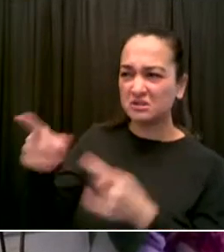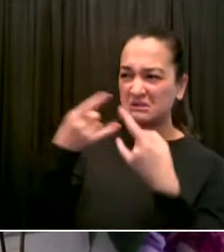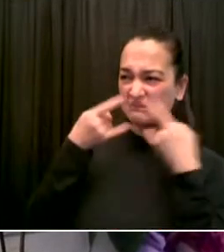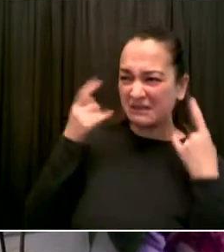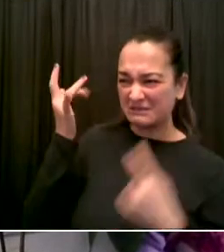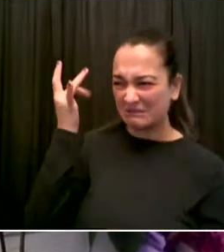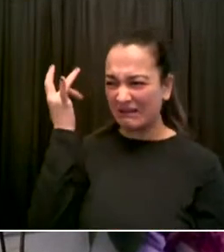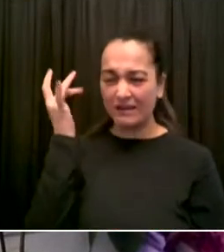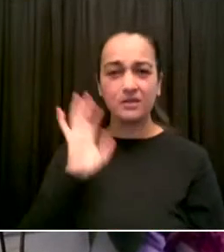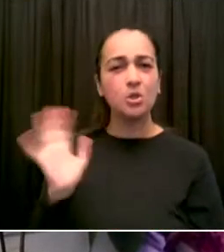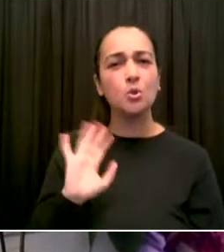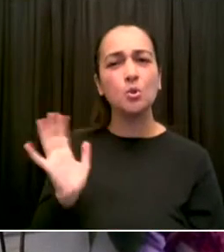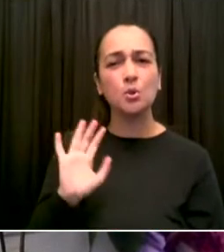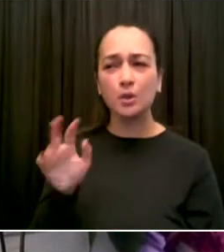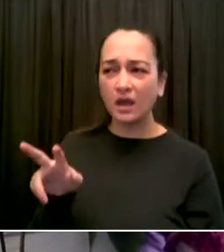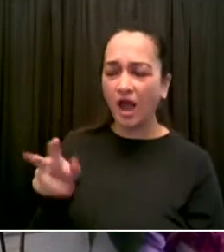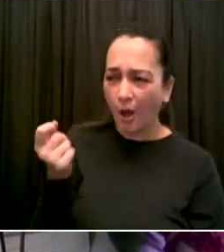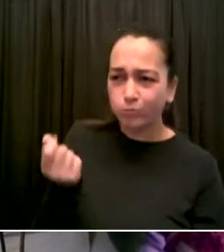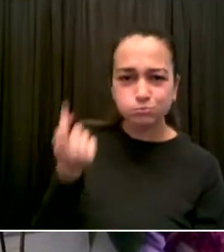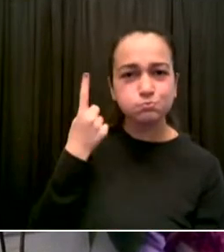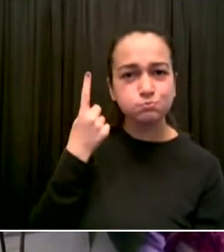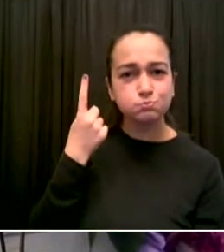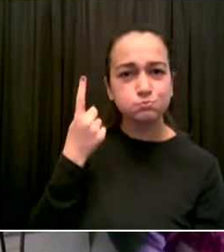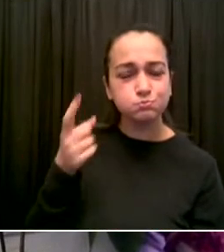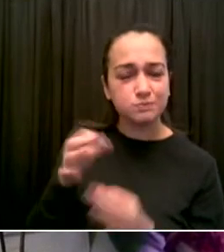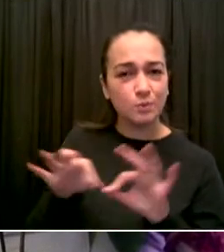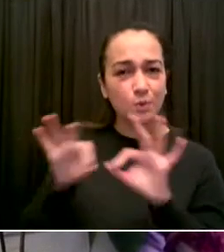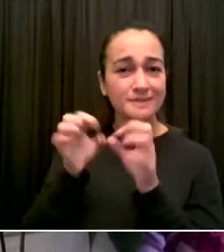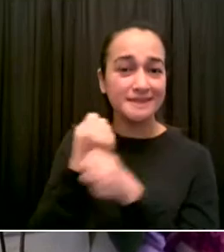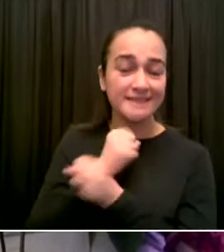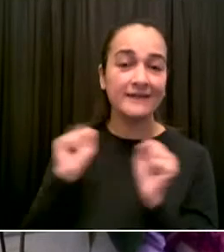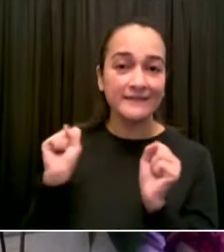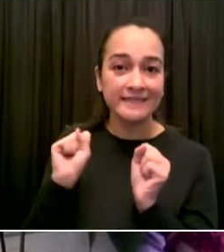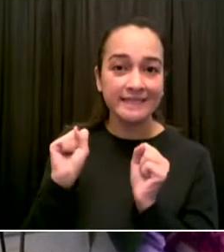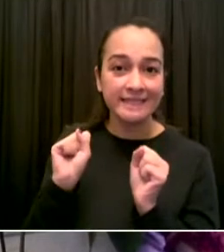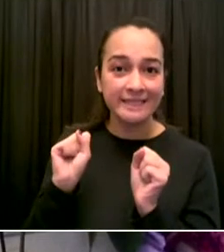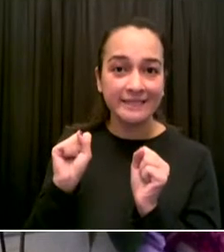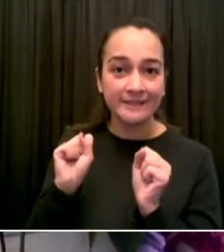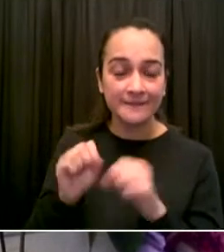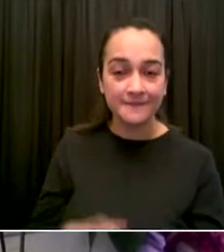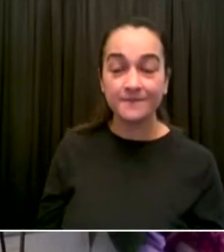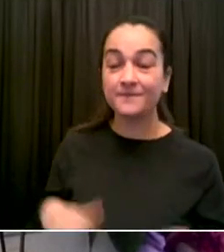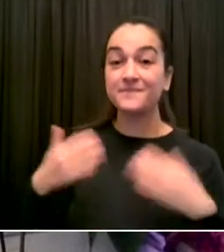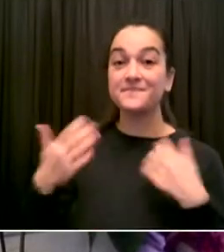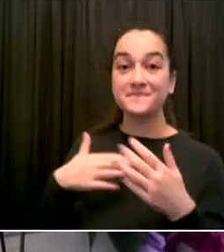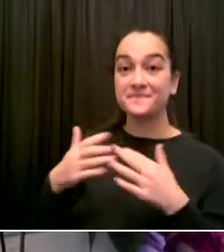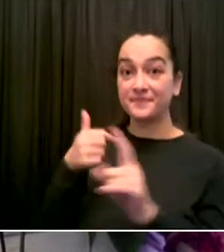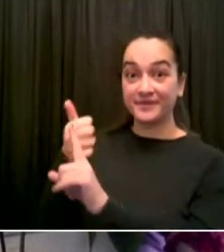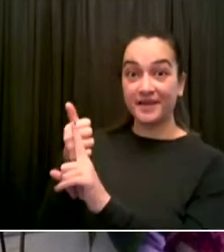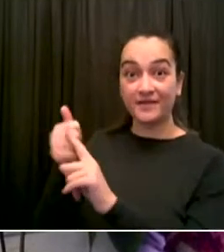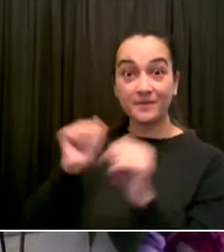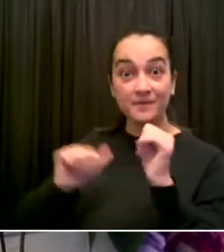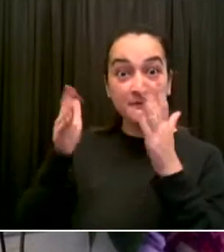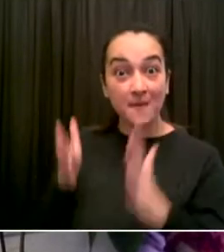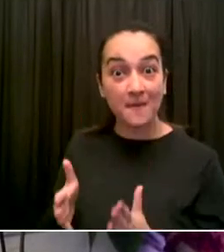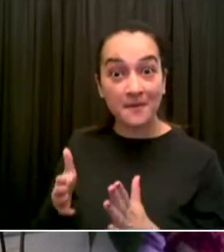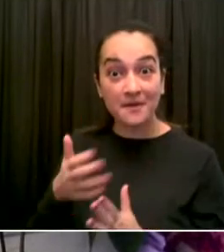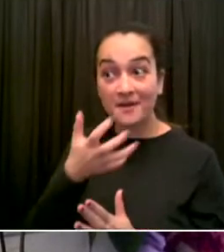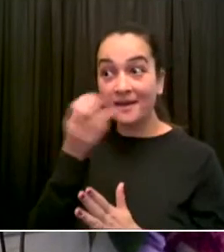IT IS AN ACT OF GENEROSITY.